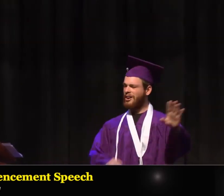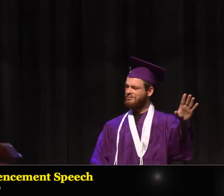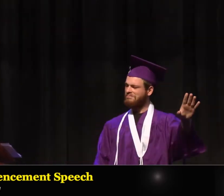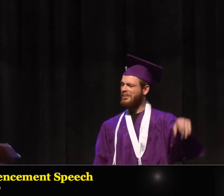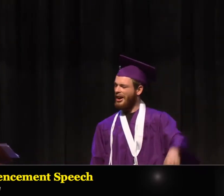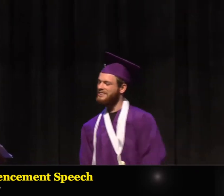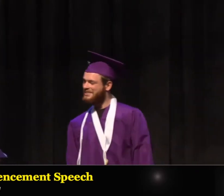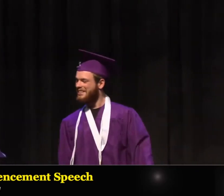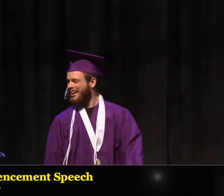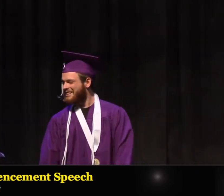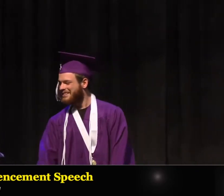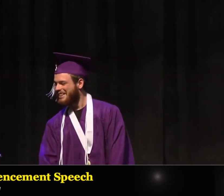Now I'm satisfied.